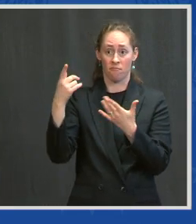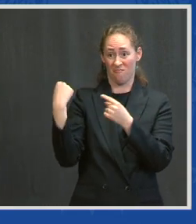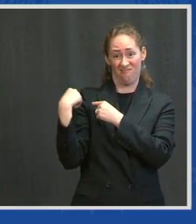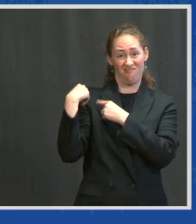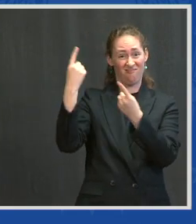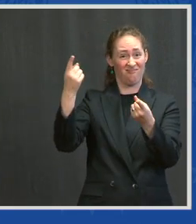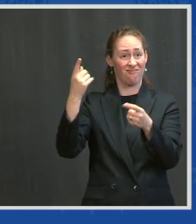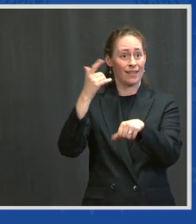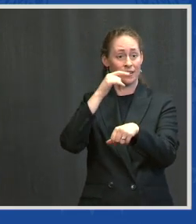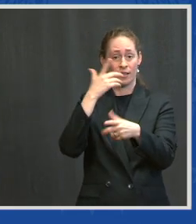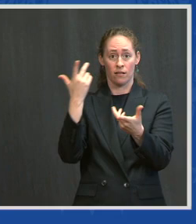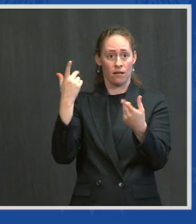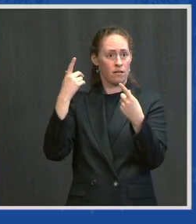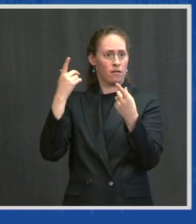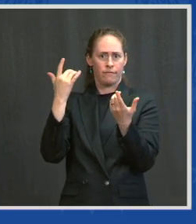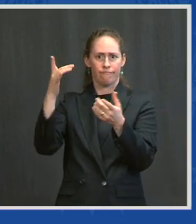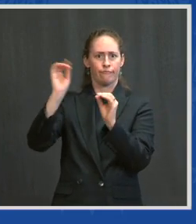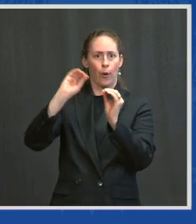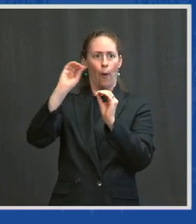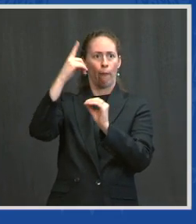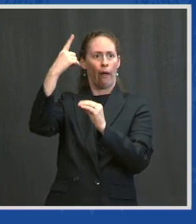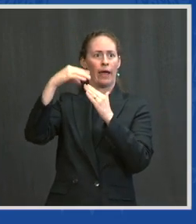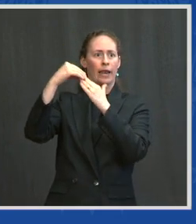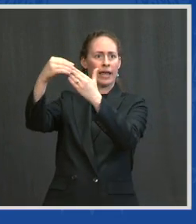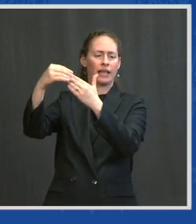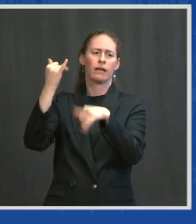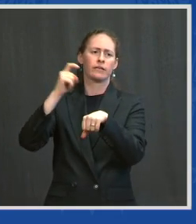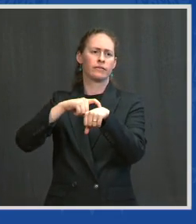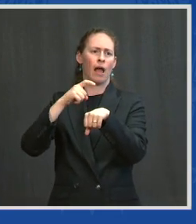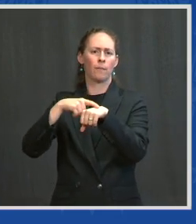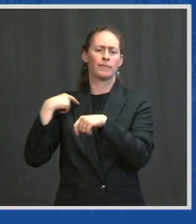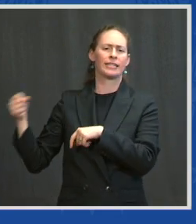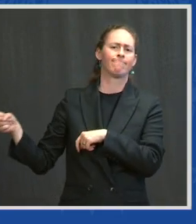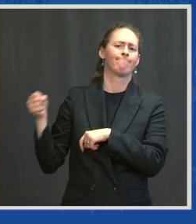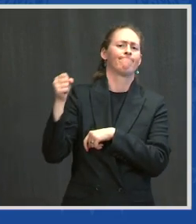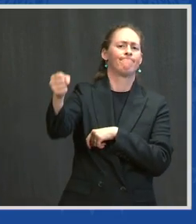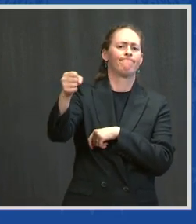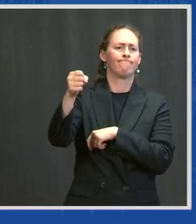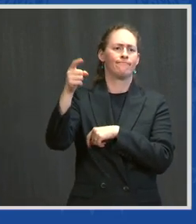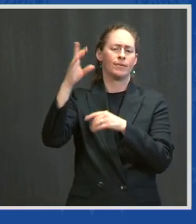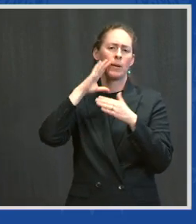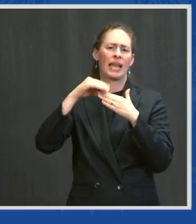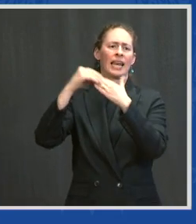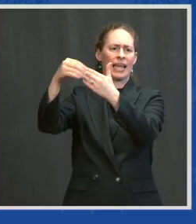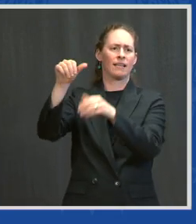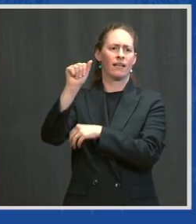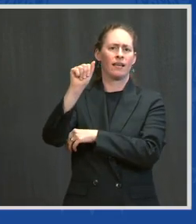A career and distinguished ATF official for 25 years, David is eminently qualified for the job